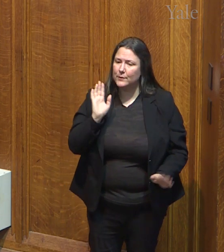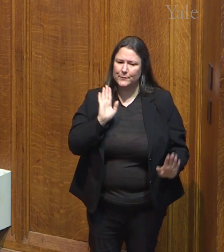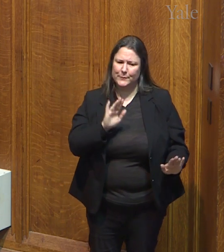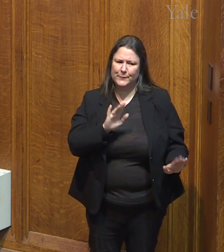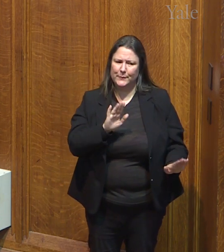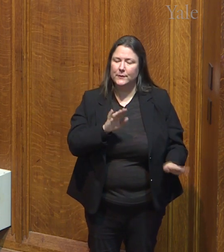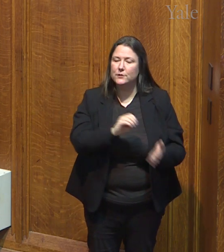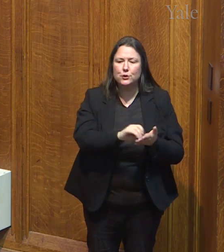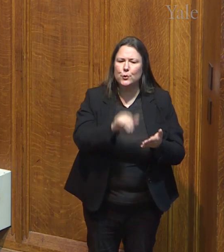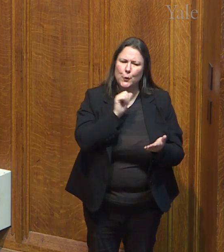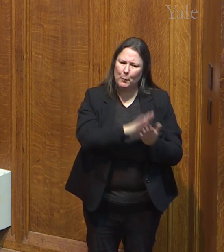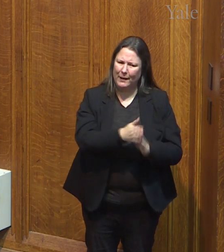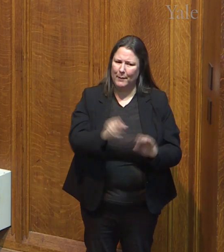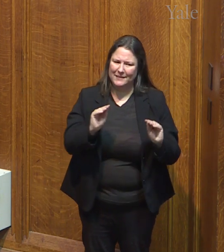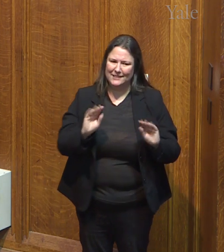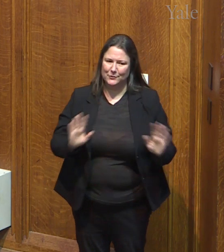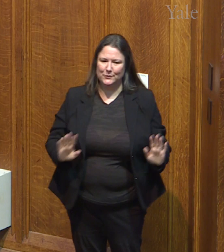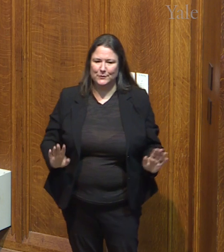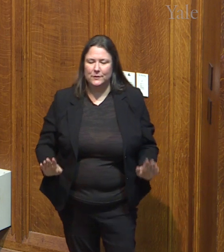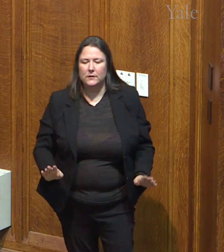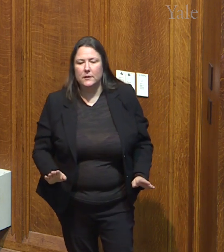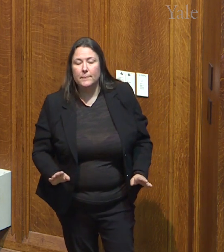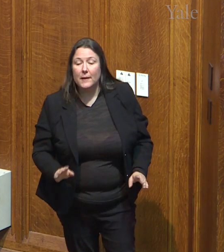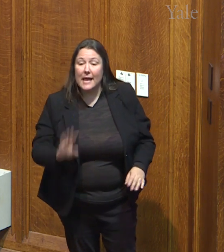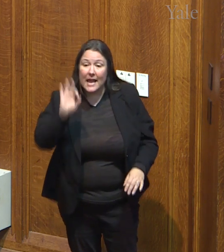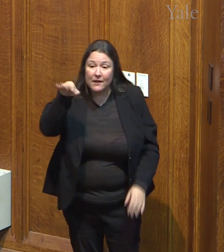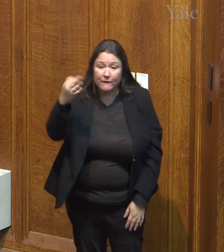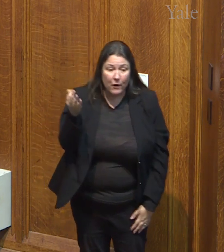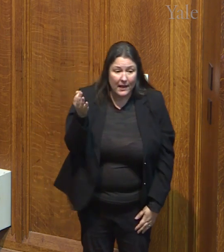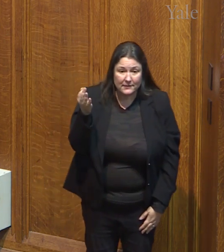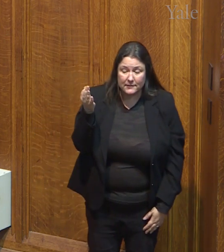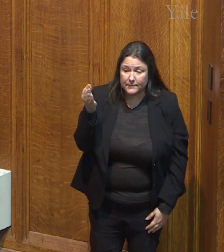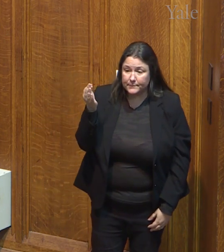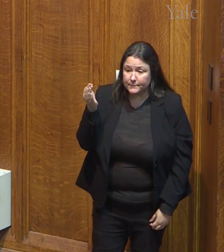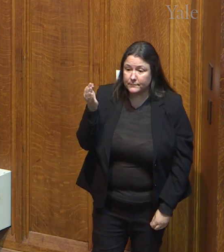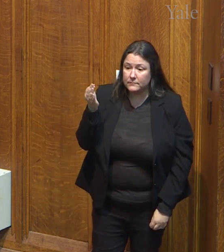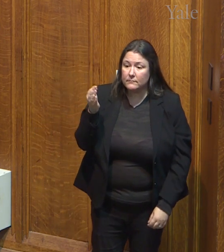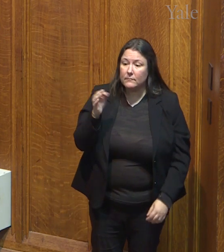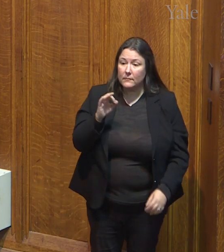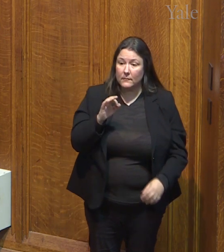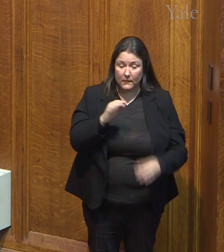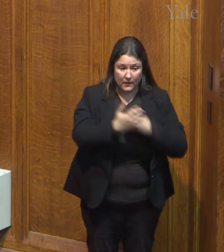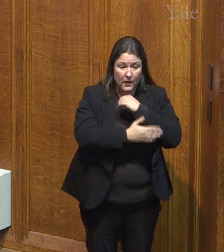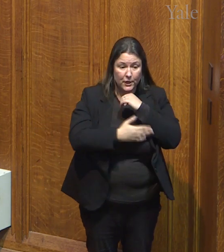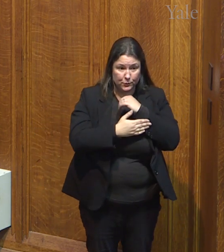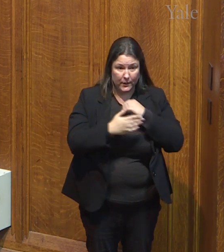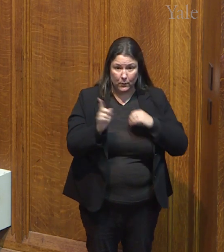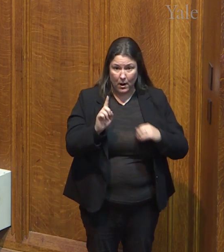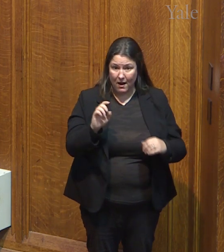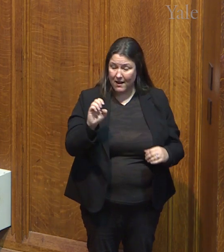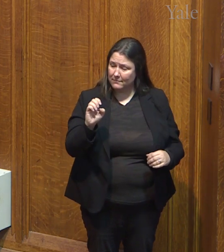from becoming teachers. In France, the country of Bébian, as recently as 2015